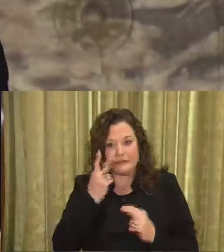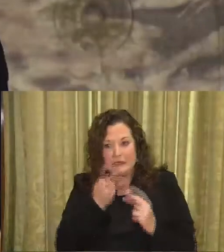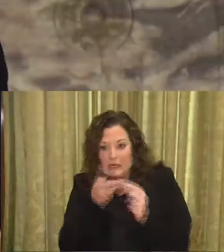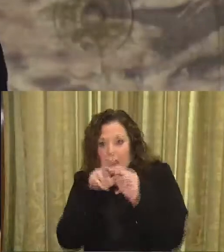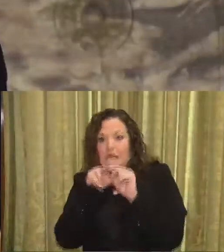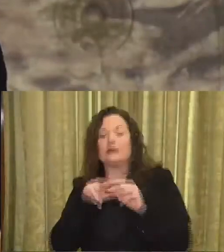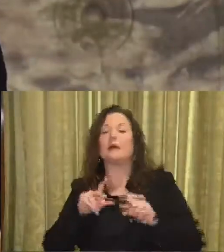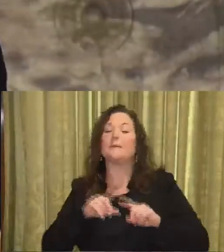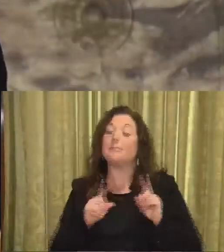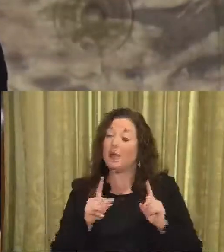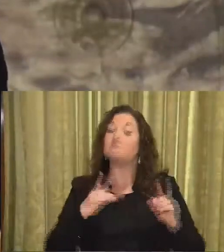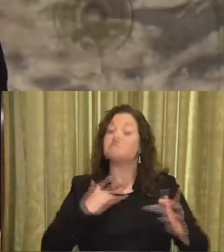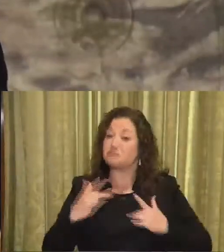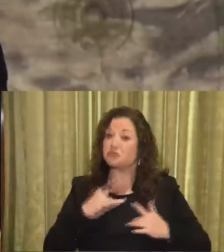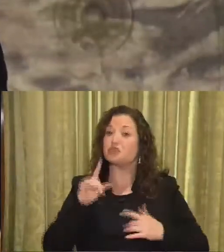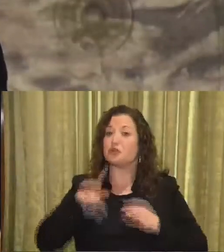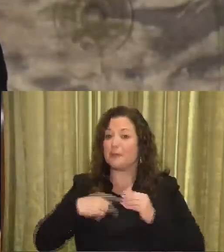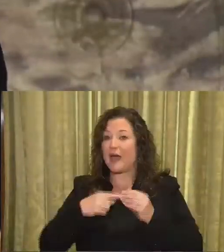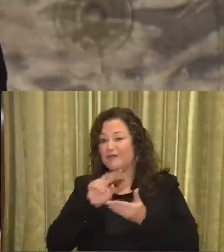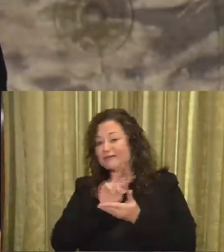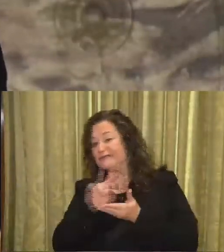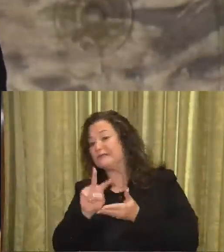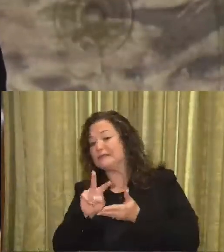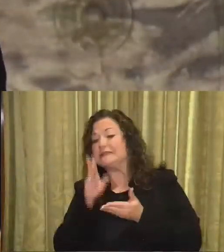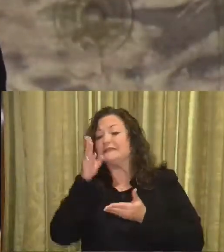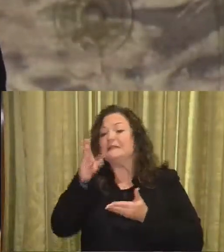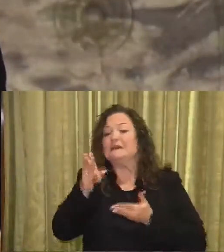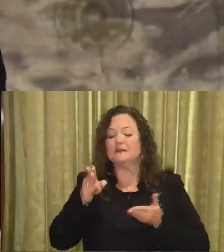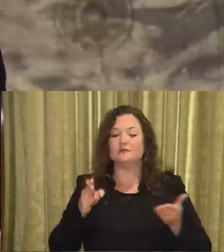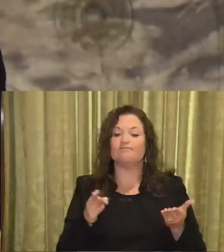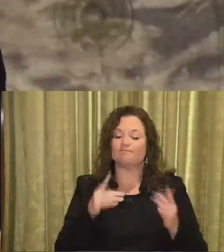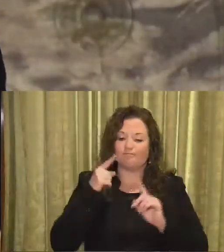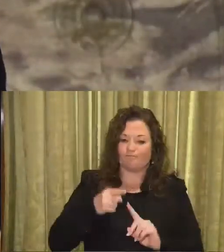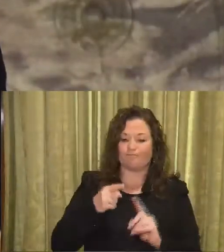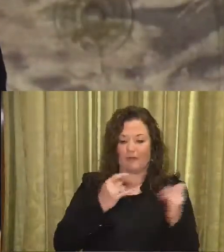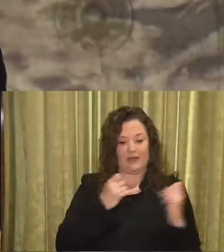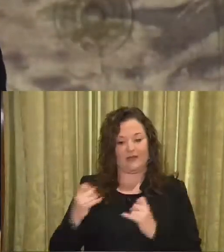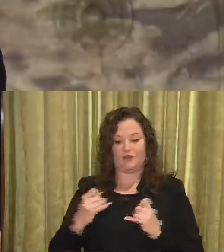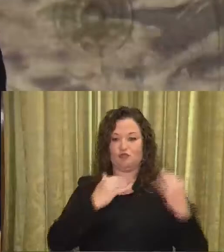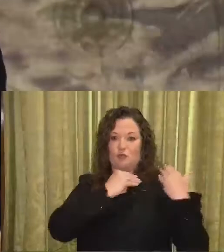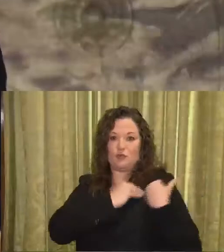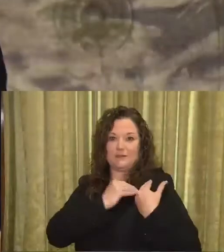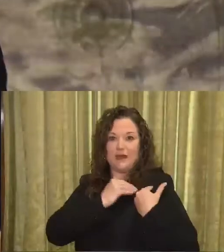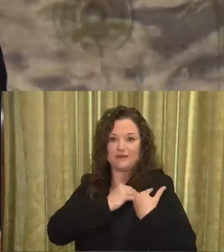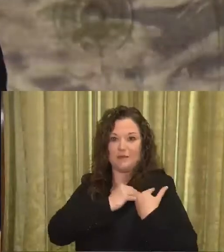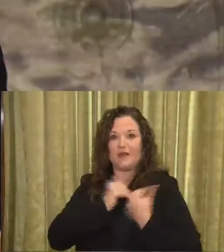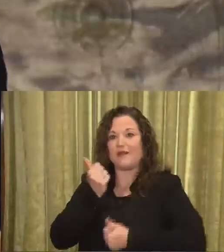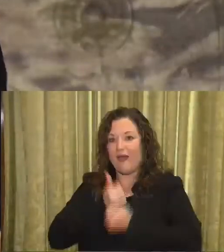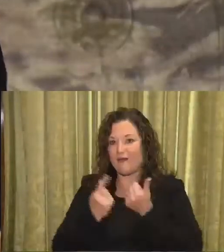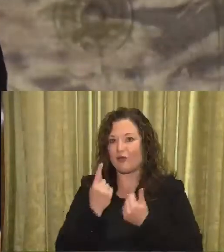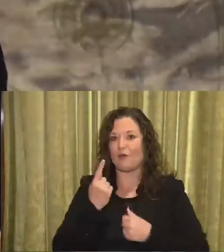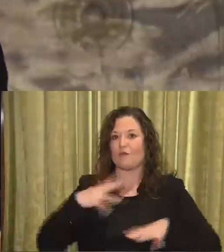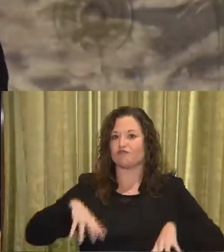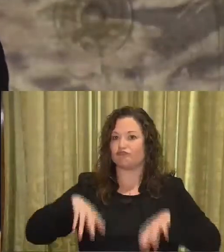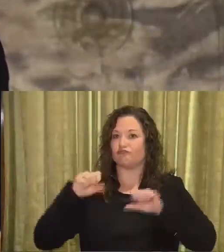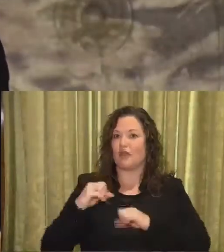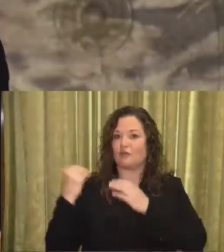over the next two weeks. And it's all about individual responsibility and everybody taking the action that they should.